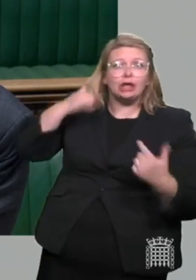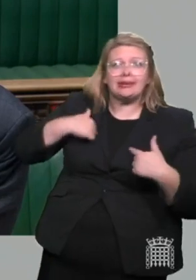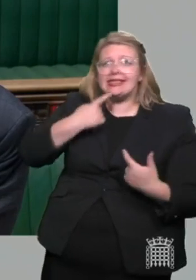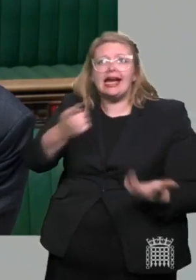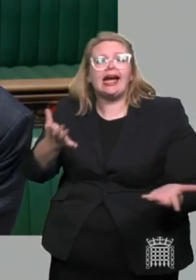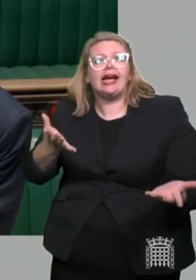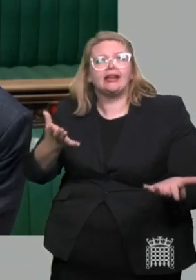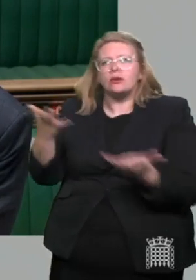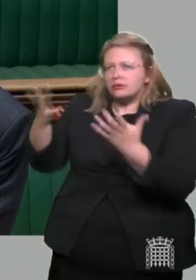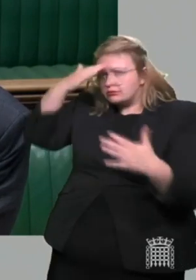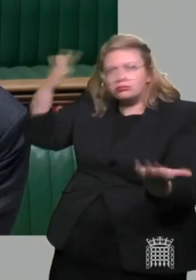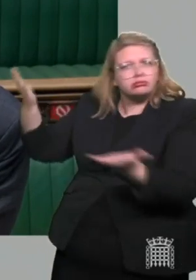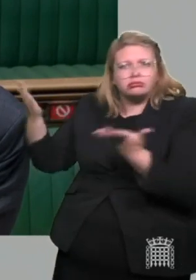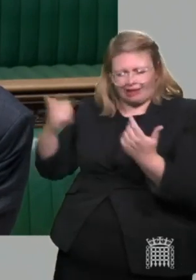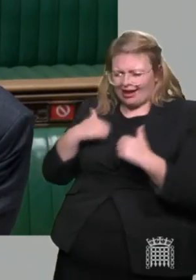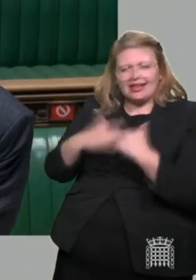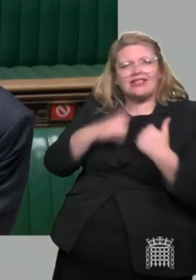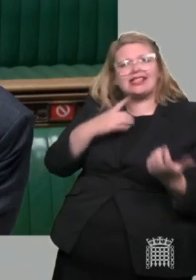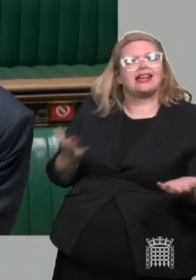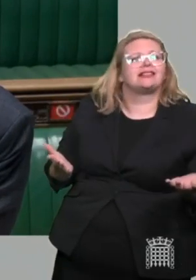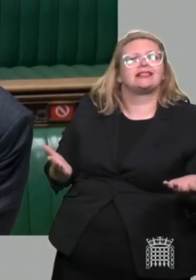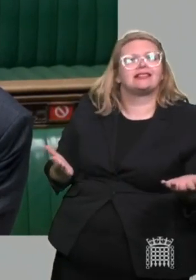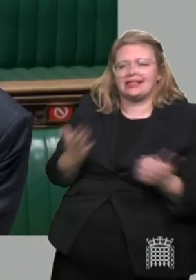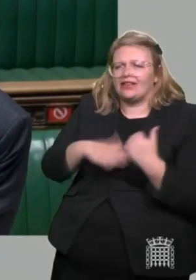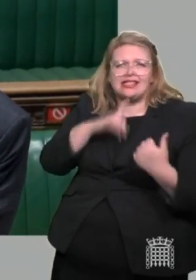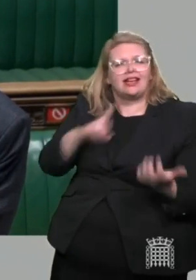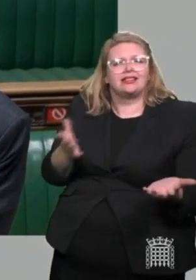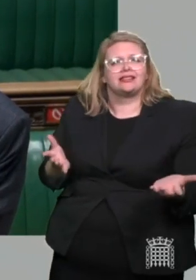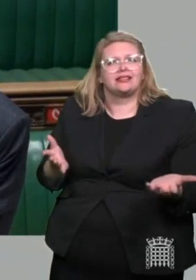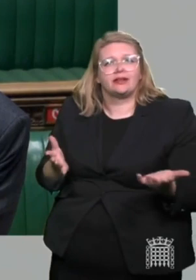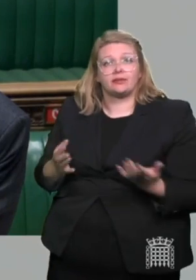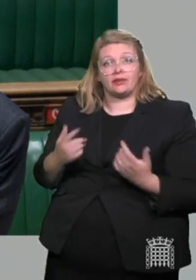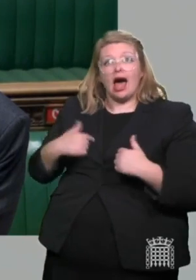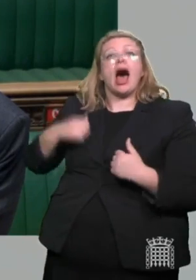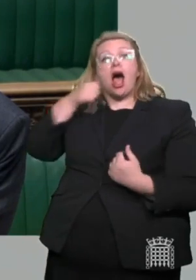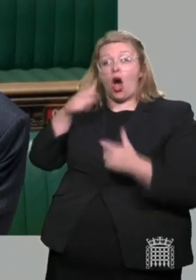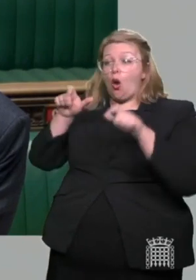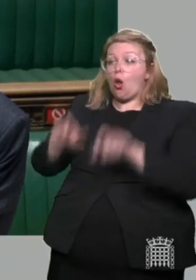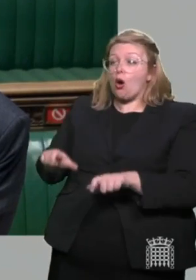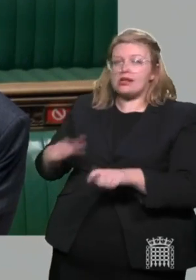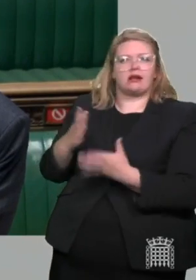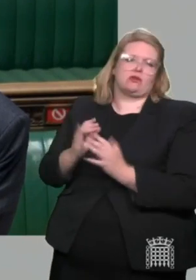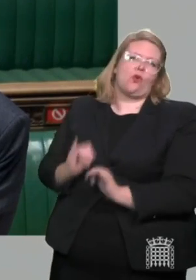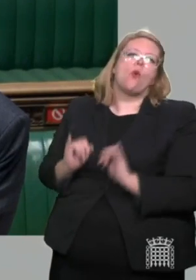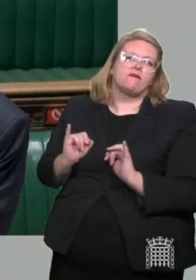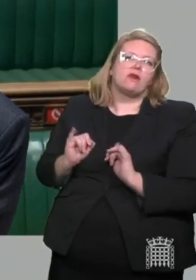because I did not say those words. What I do believe is that a lockdown is a miserable, miserable thing, and I did everything I could to try to protect